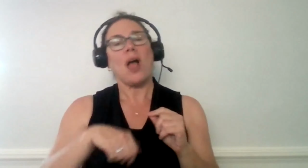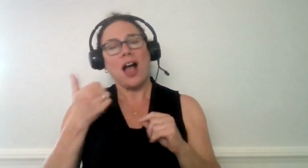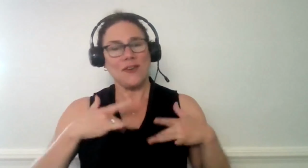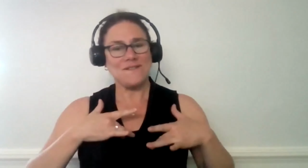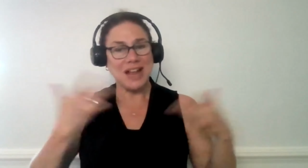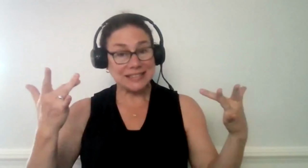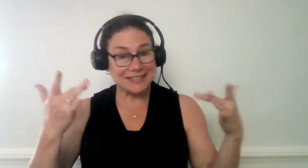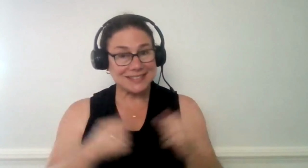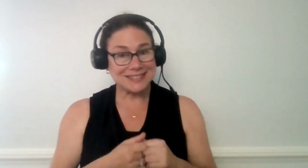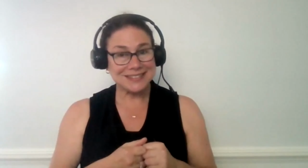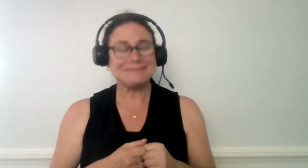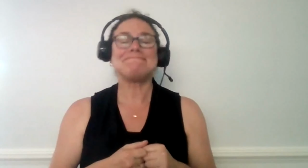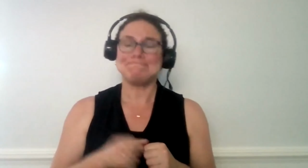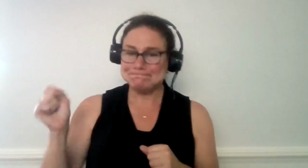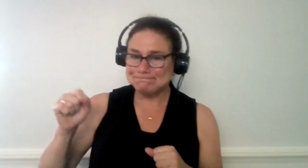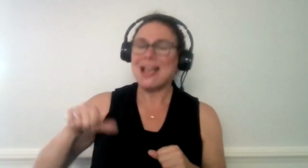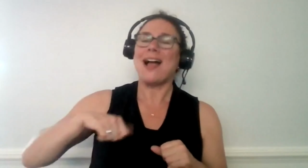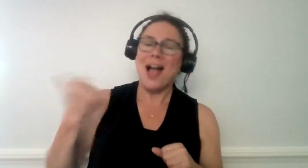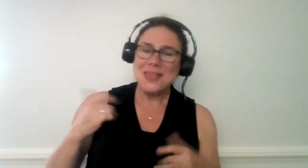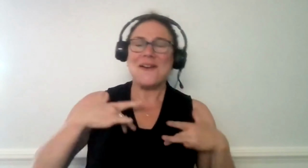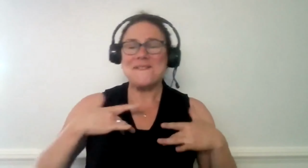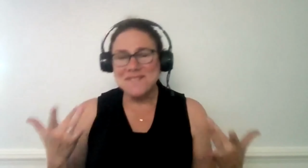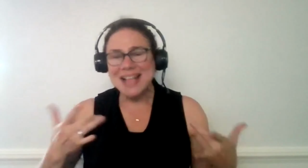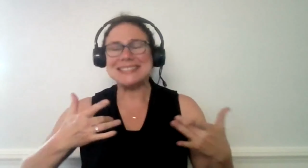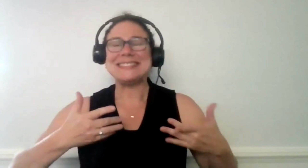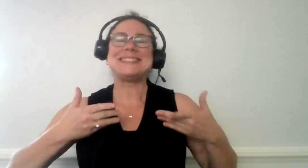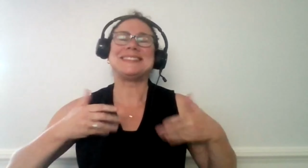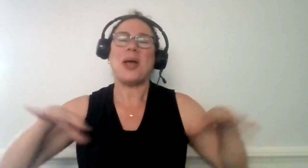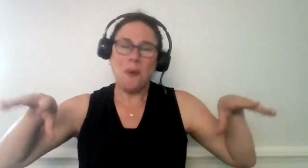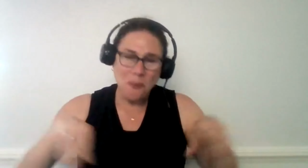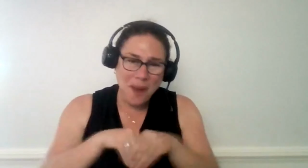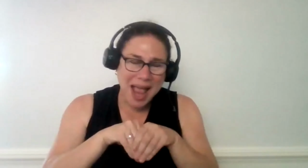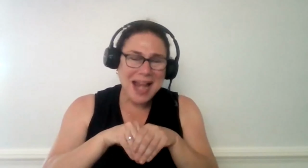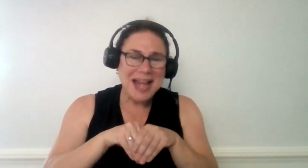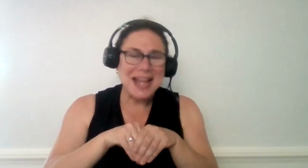Birthdays, weddings, bar mitzvahs? Yvonne Tevis: Hefty fee, right?